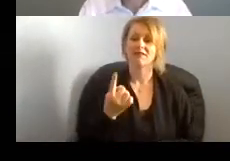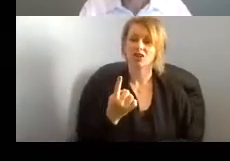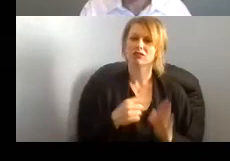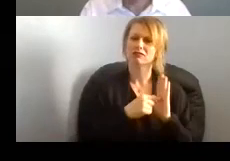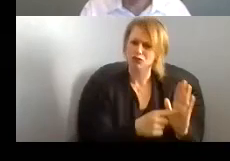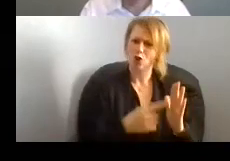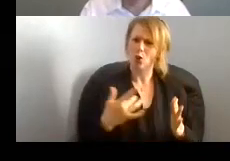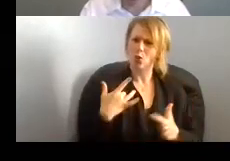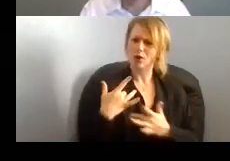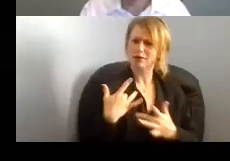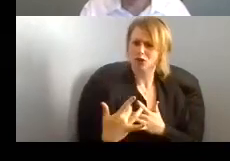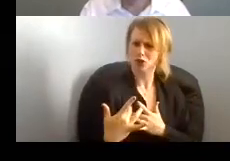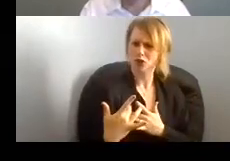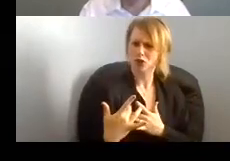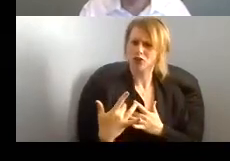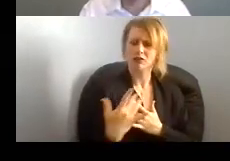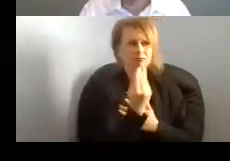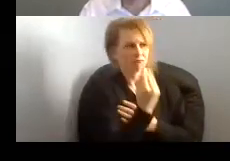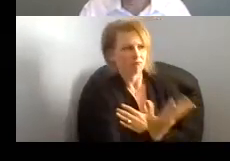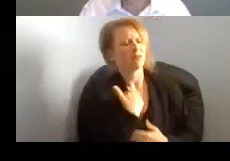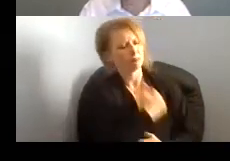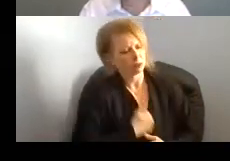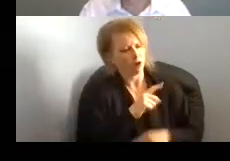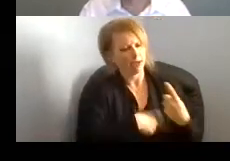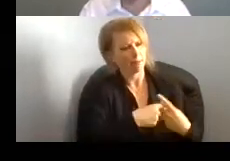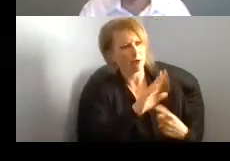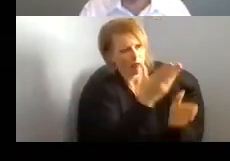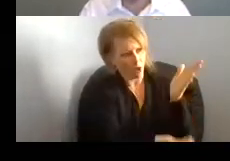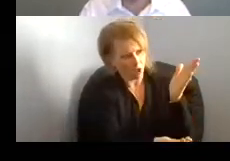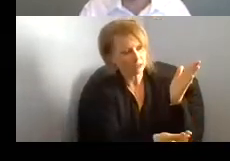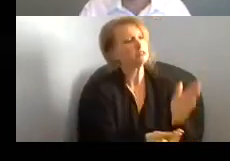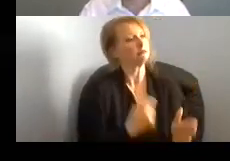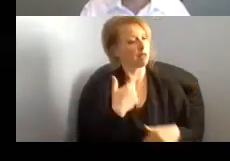Let students know you’ve heard about their loss and you’re available to listen and offer support.